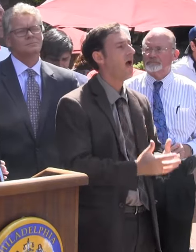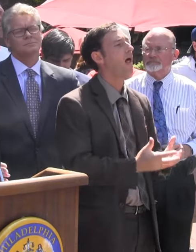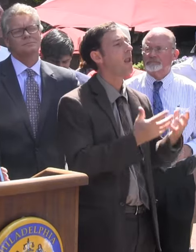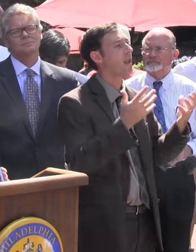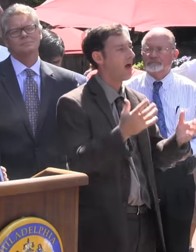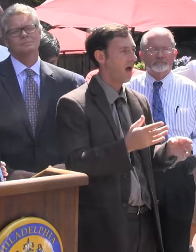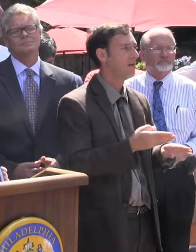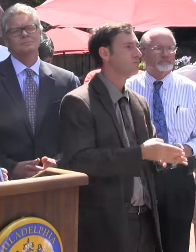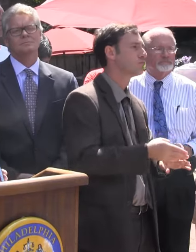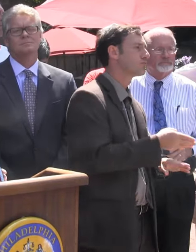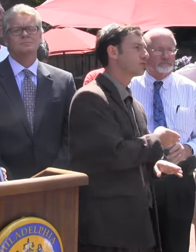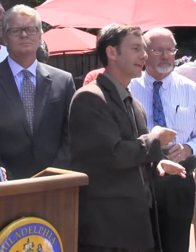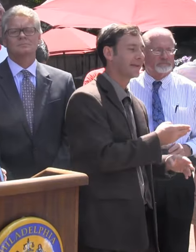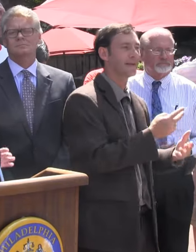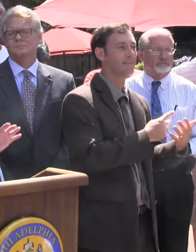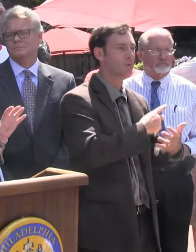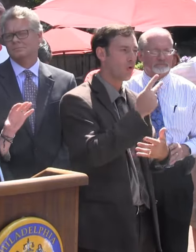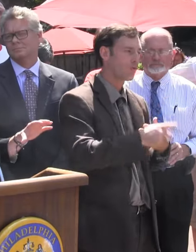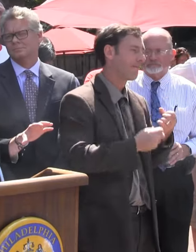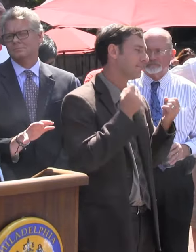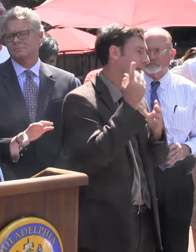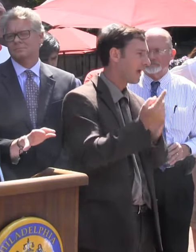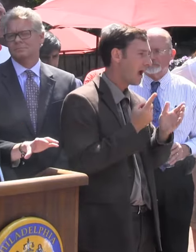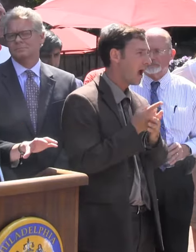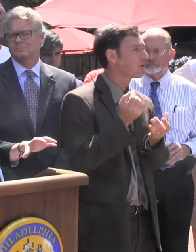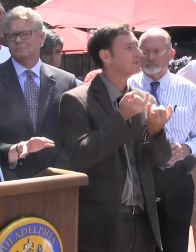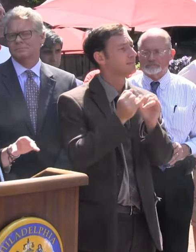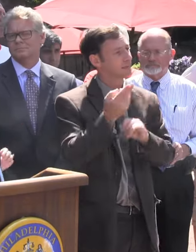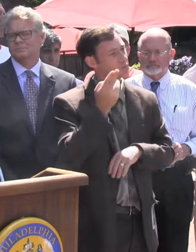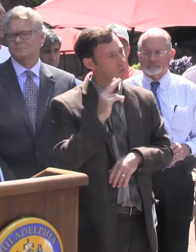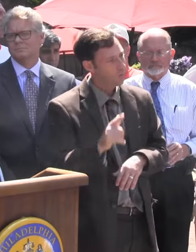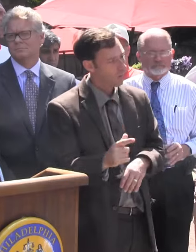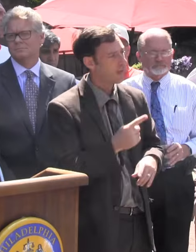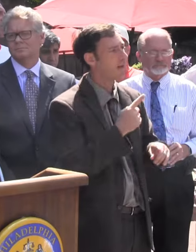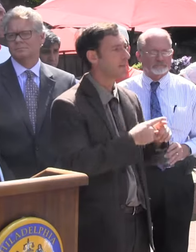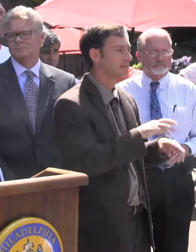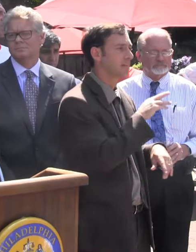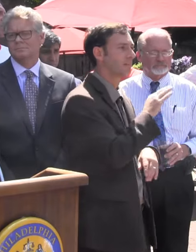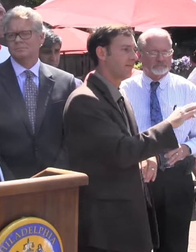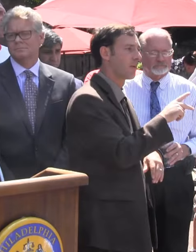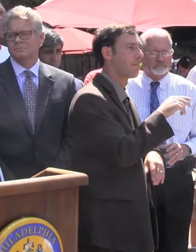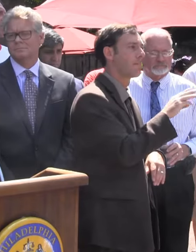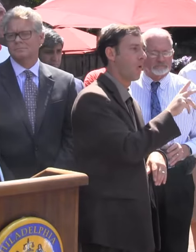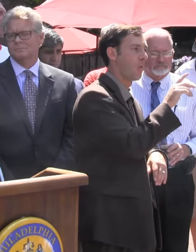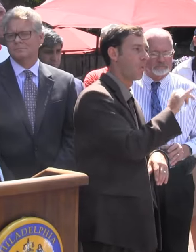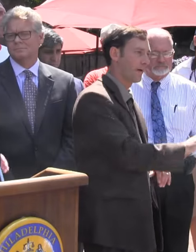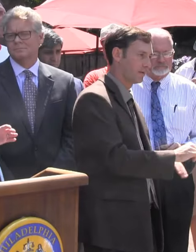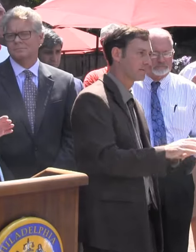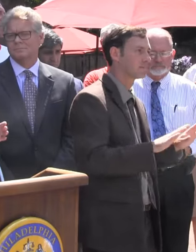preprogramming hours of it at both Independence Hall and on the Benjamin Franklin Parkway.